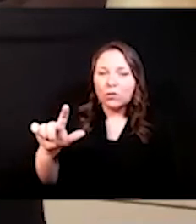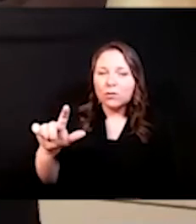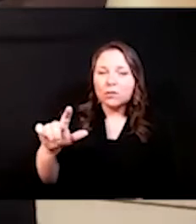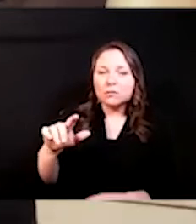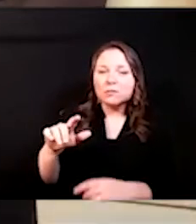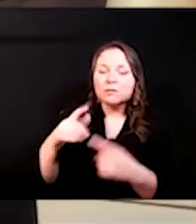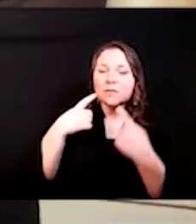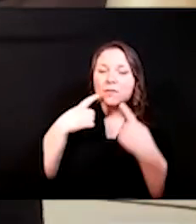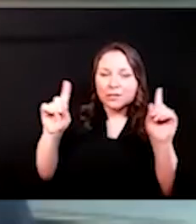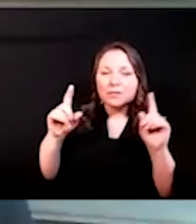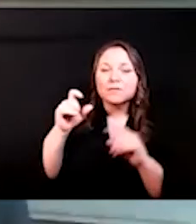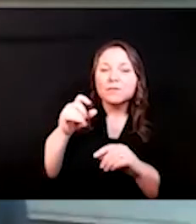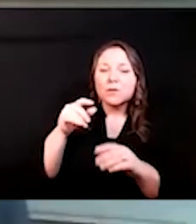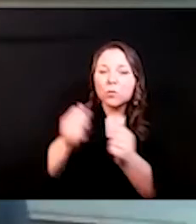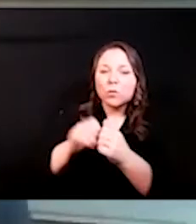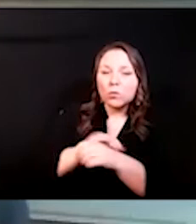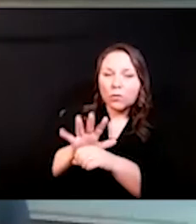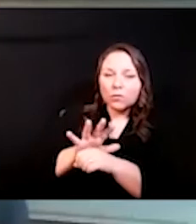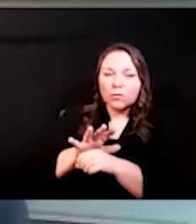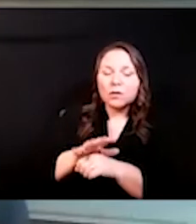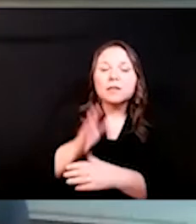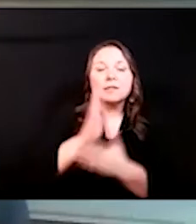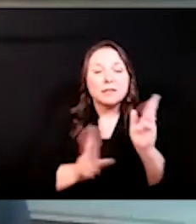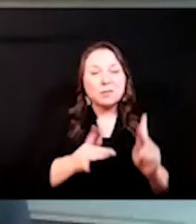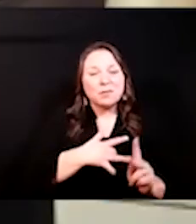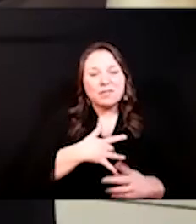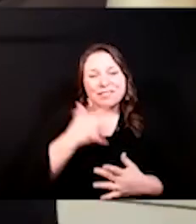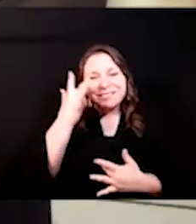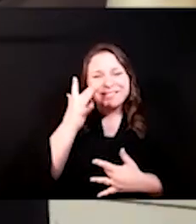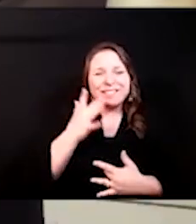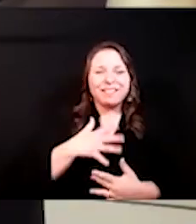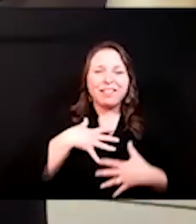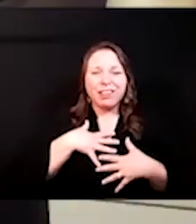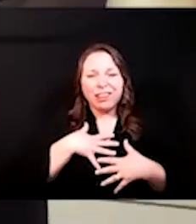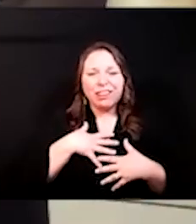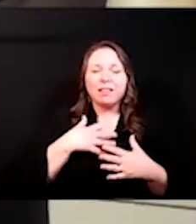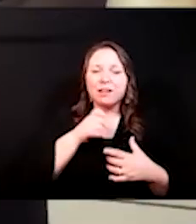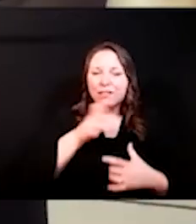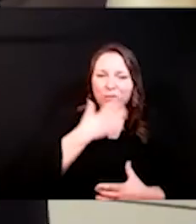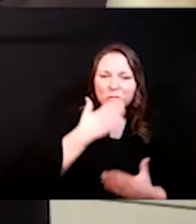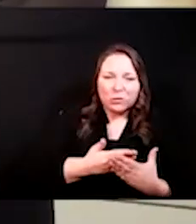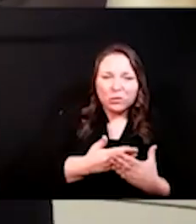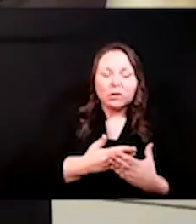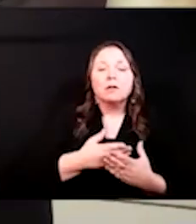PEOPLE EXPERIENCE DISCOMFORT AFTER THE VACCINE AS YOU TALKED ABOUT AND WANT TO TAKE A PAIN RELIEVER. COULD DOING